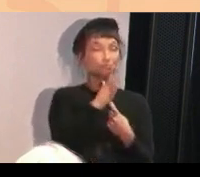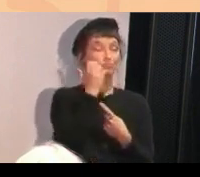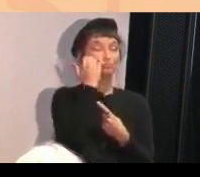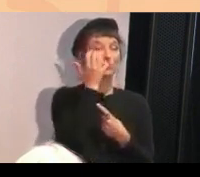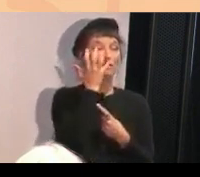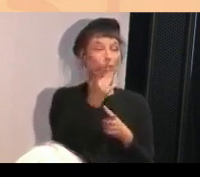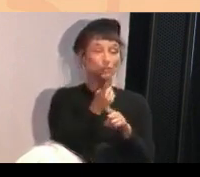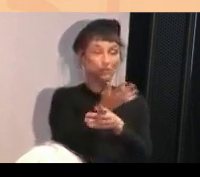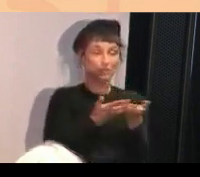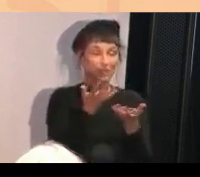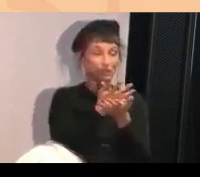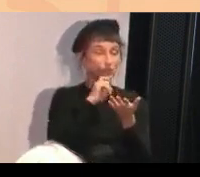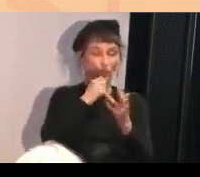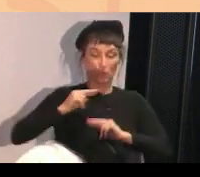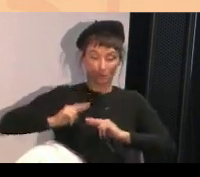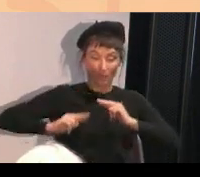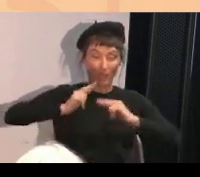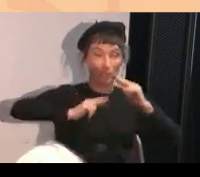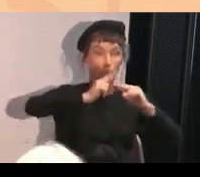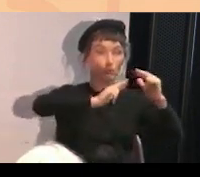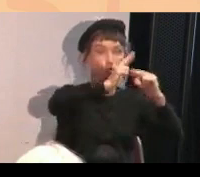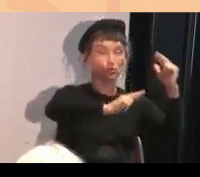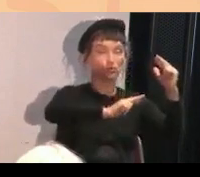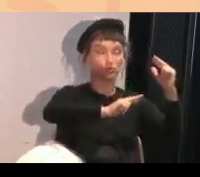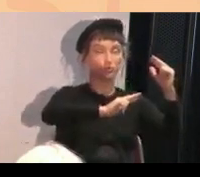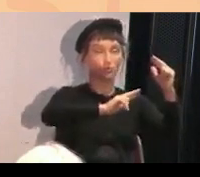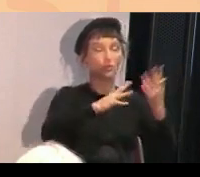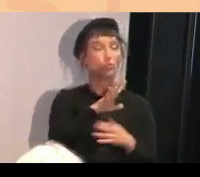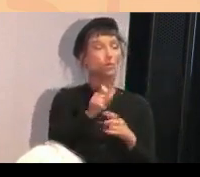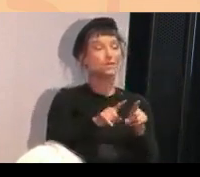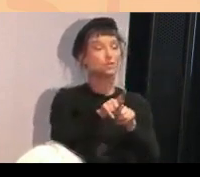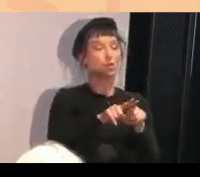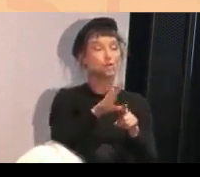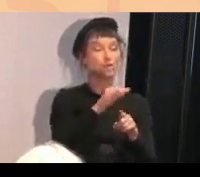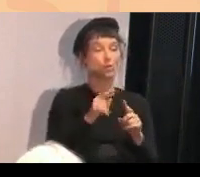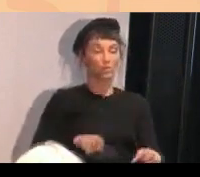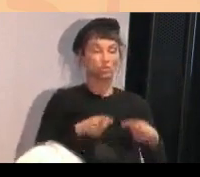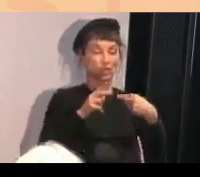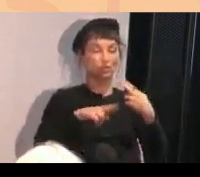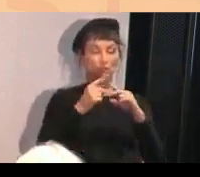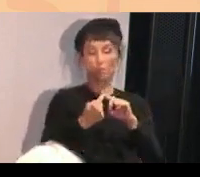and collective efforts and learn from the challenges faced along the way